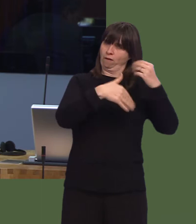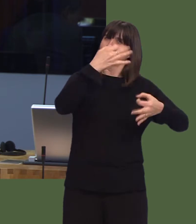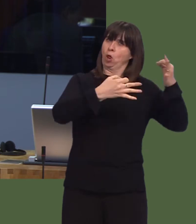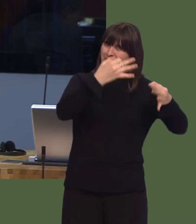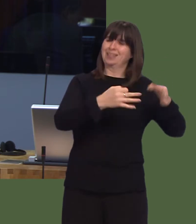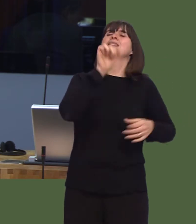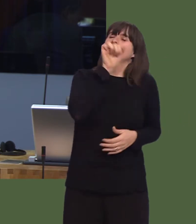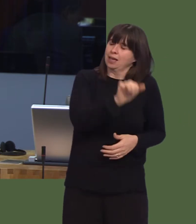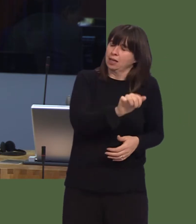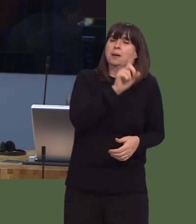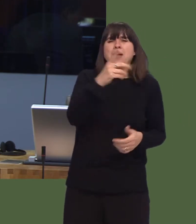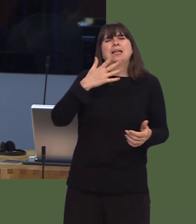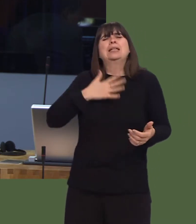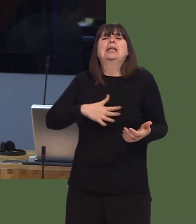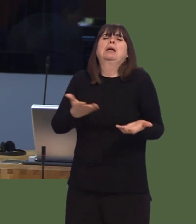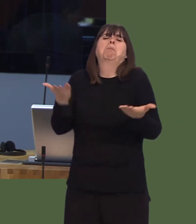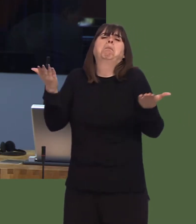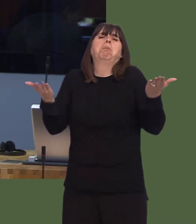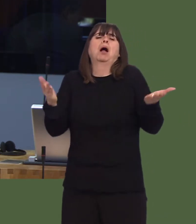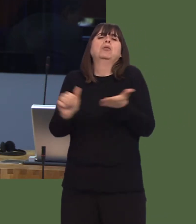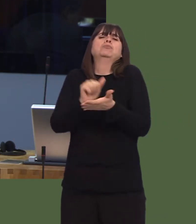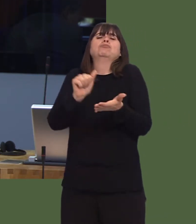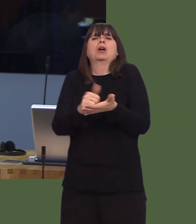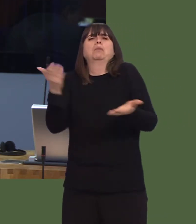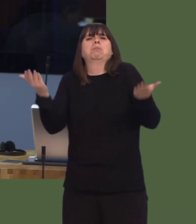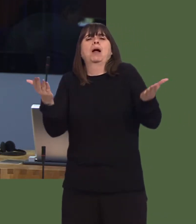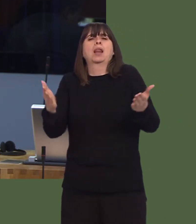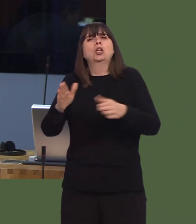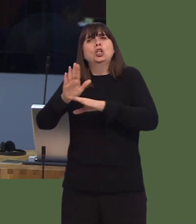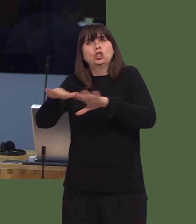there should be balance, and children should be taught to be critical.